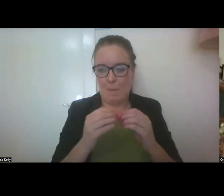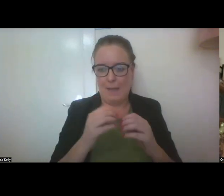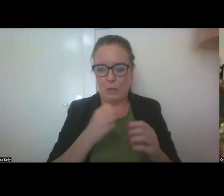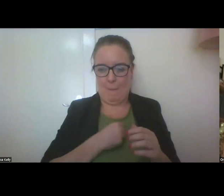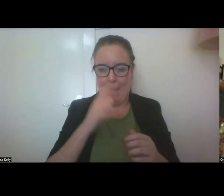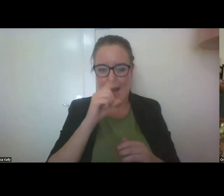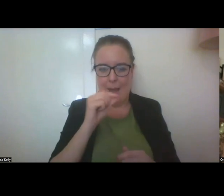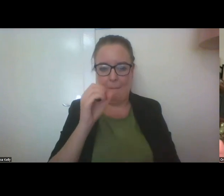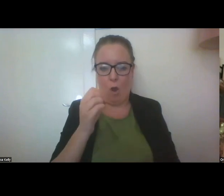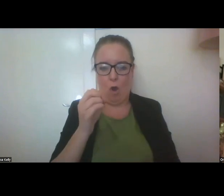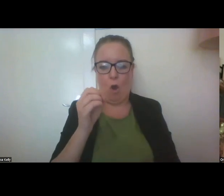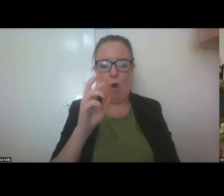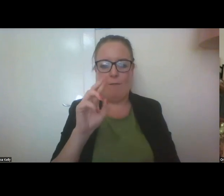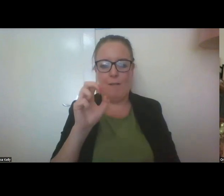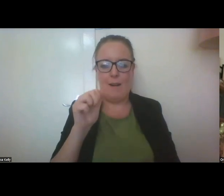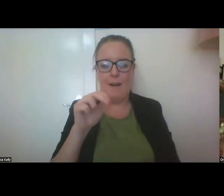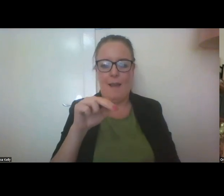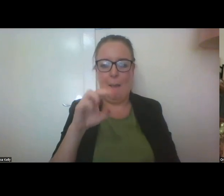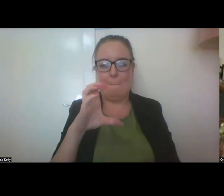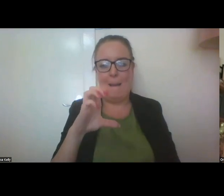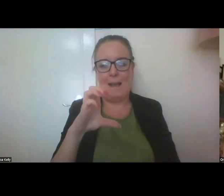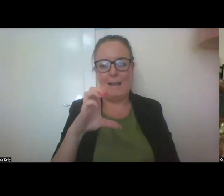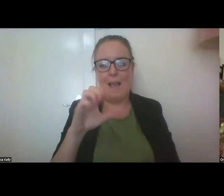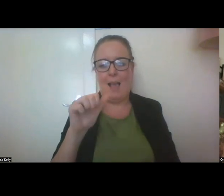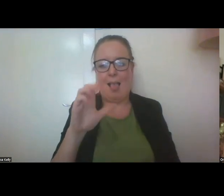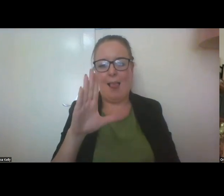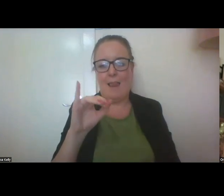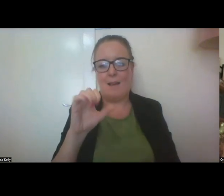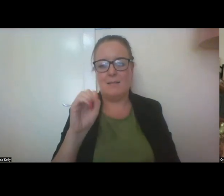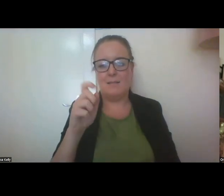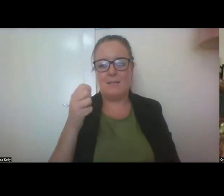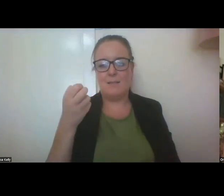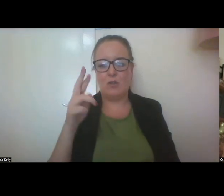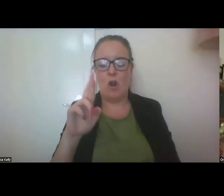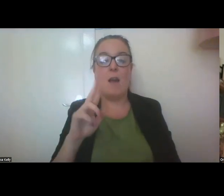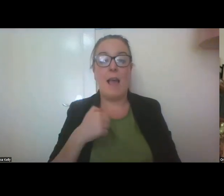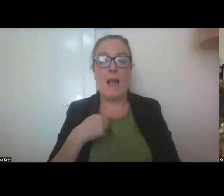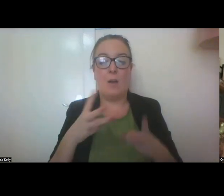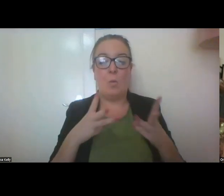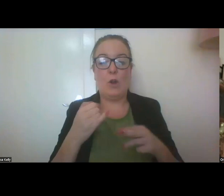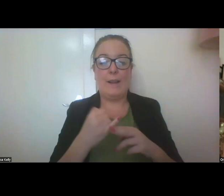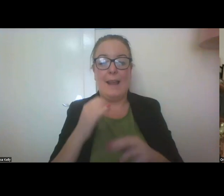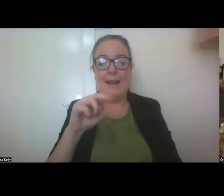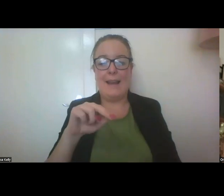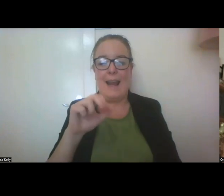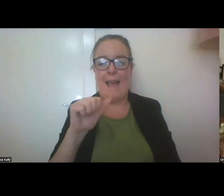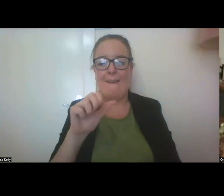I work in NaviLens, and I'd like to tell you a little bit about our technology, just to give you sort of a brief overview